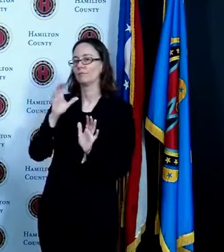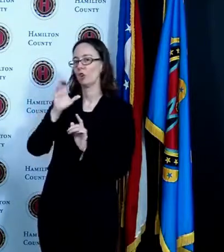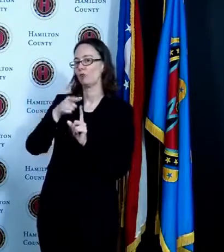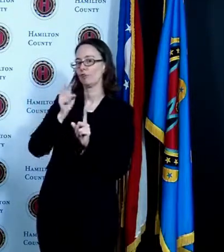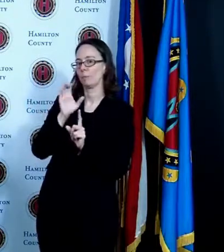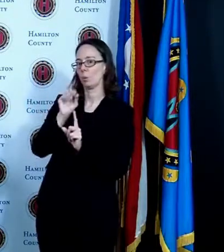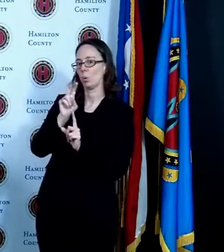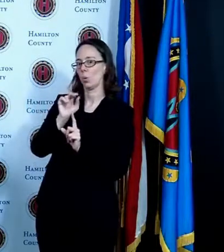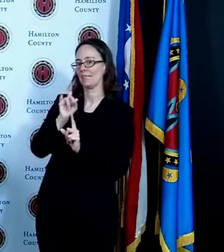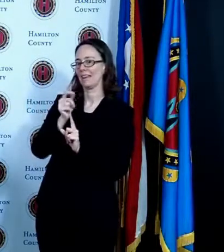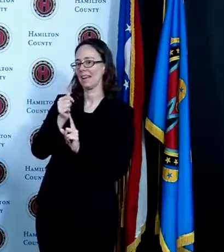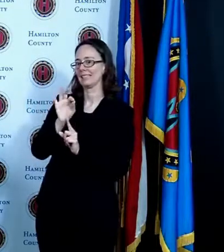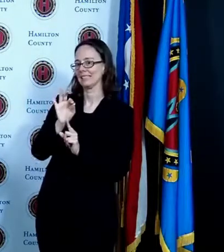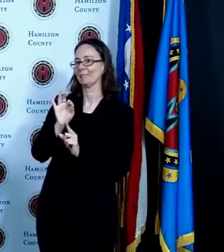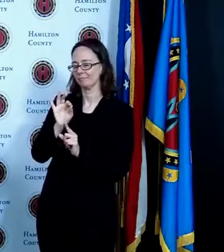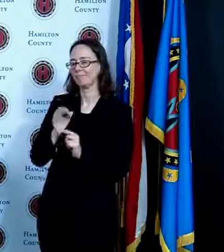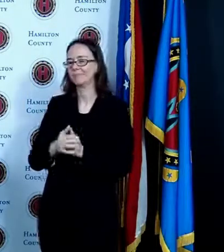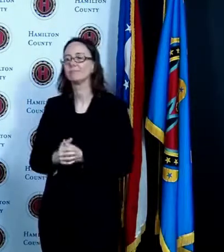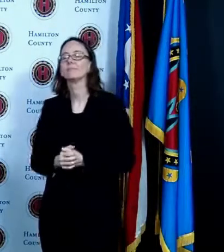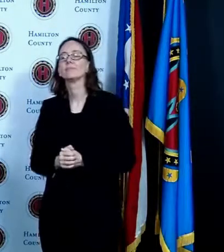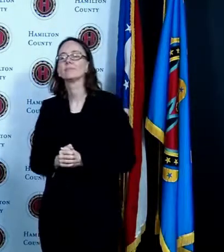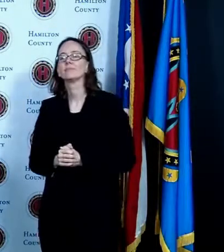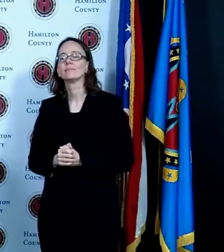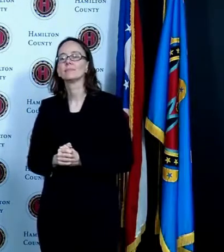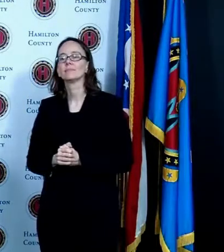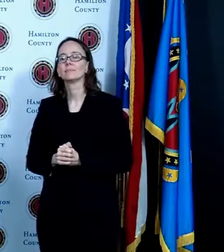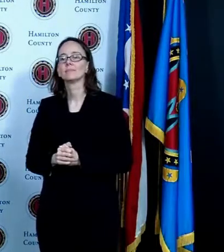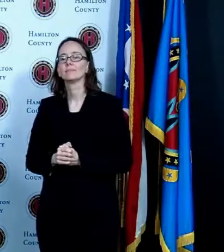community when it goes below when the outbreak is slowly dying if you could go